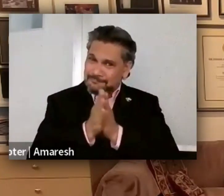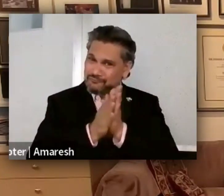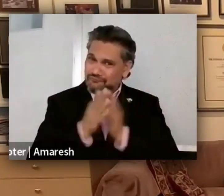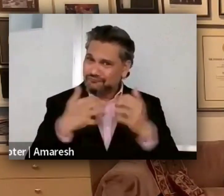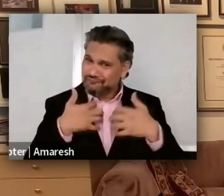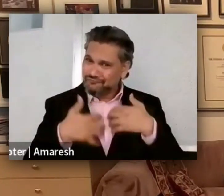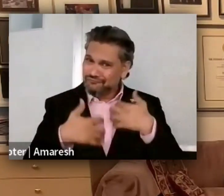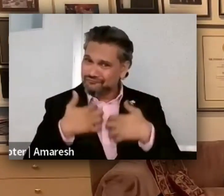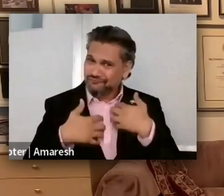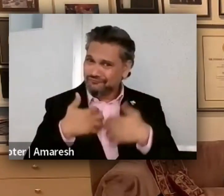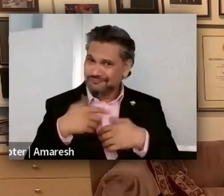That's a really interesting question.